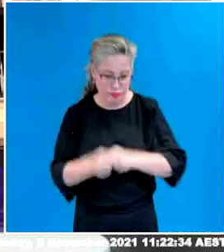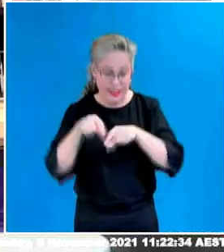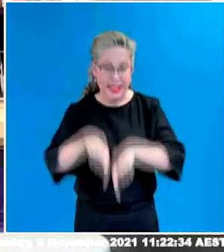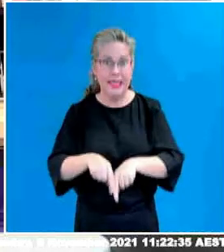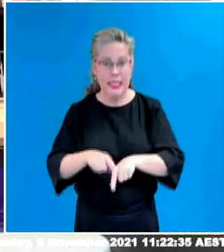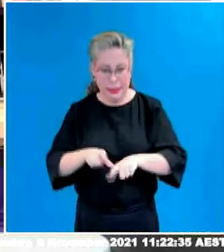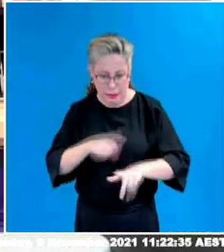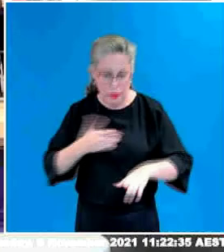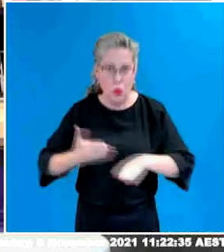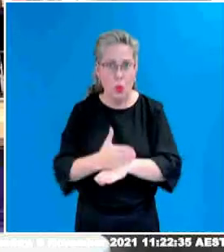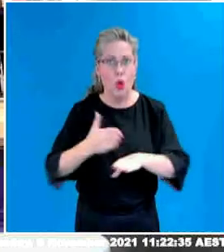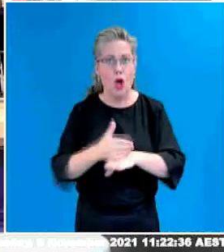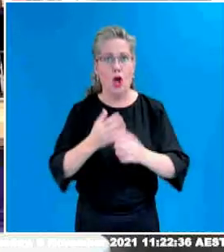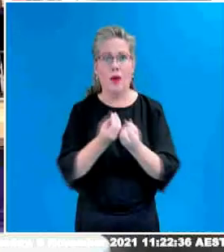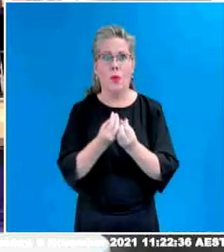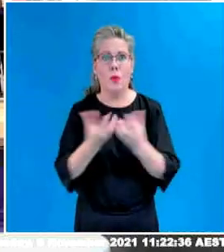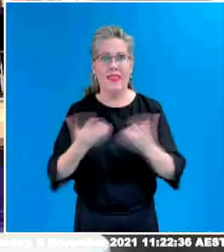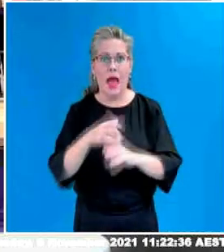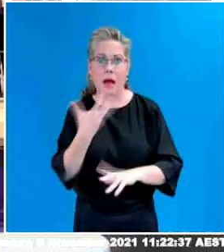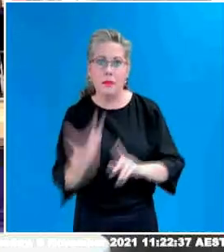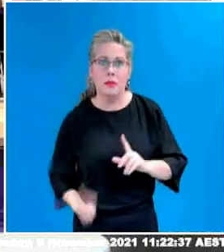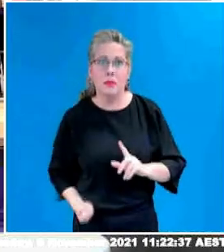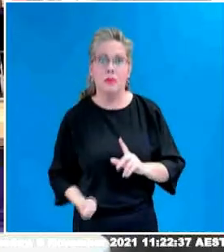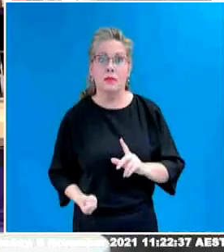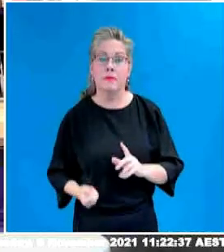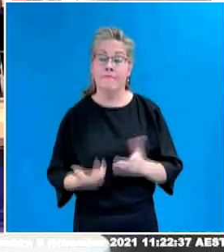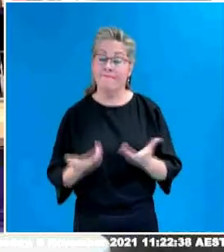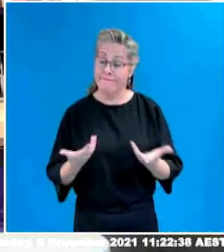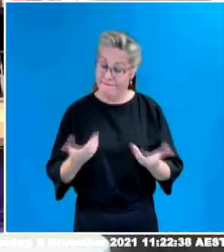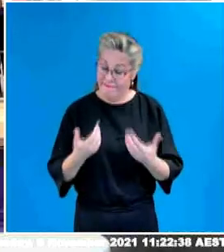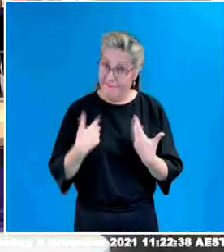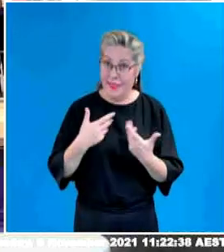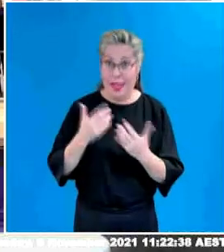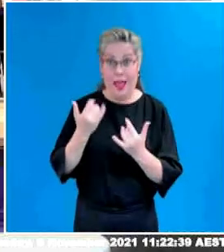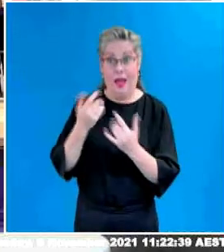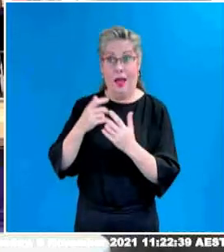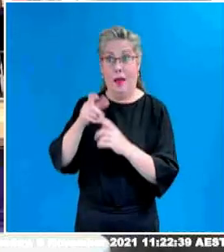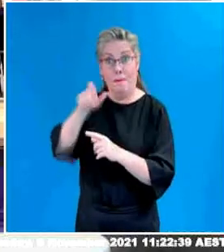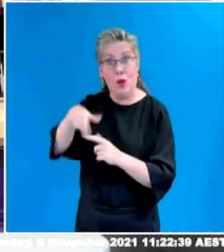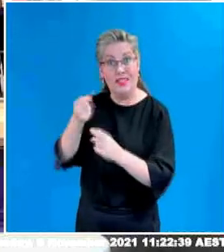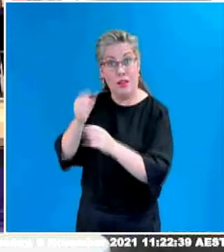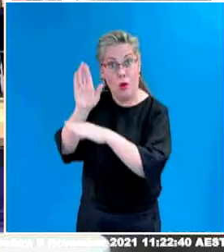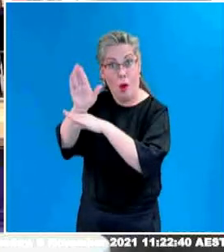But the crimes set out in the Modern Slavery Act tend to fall on those who